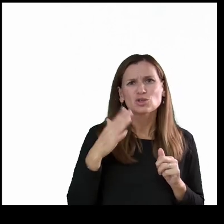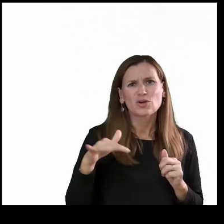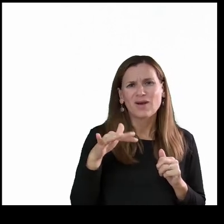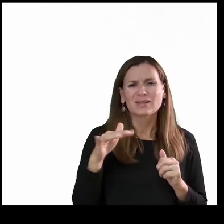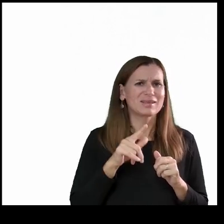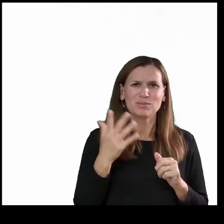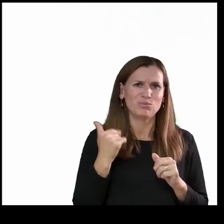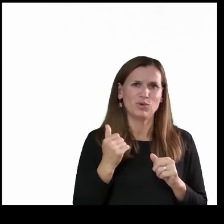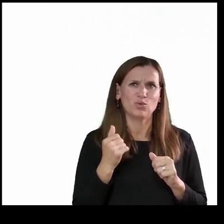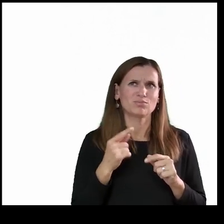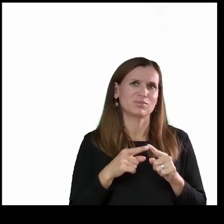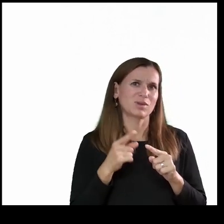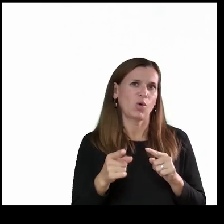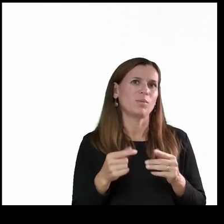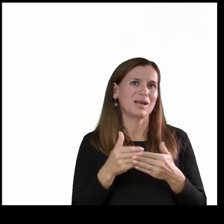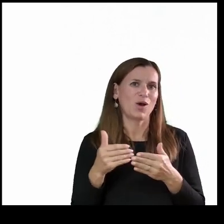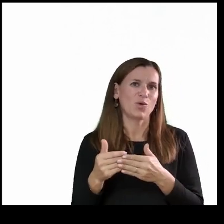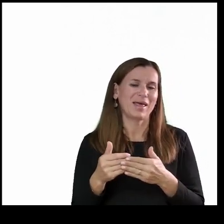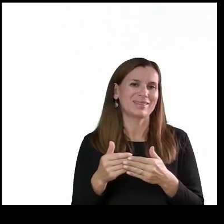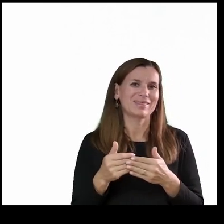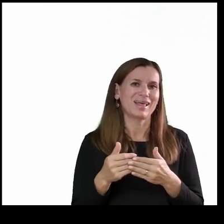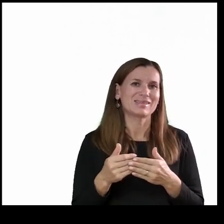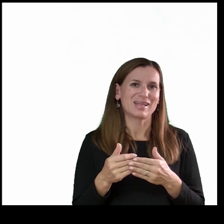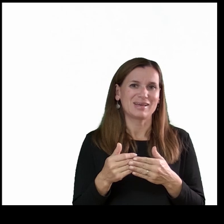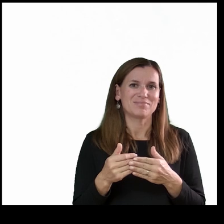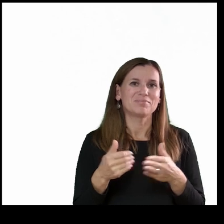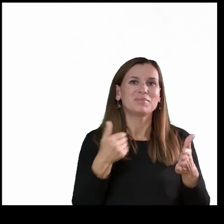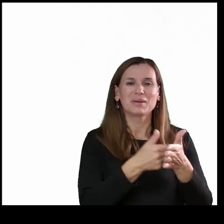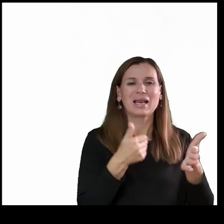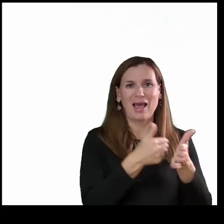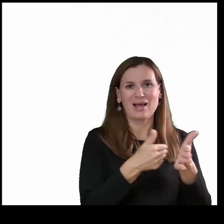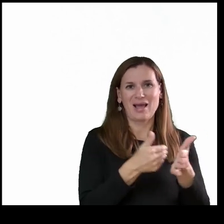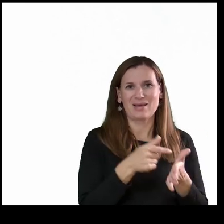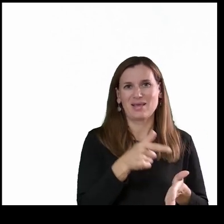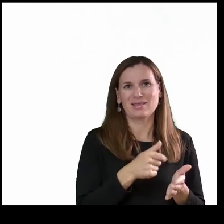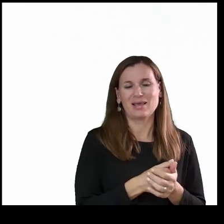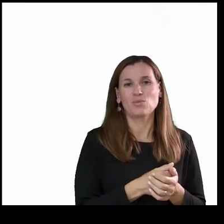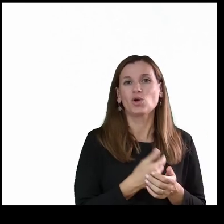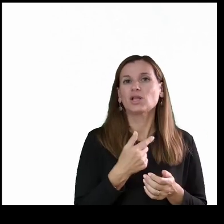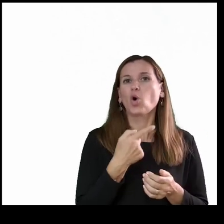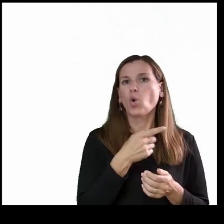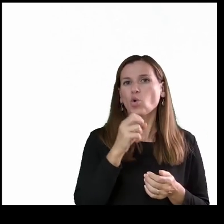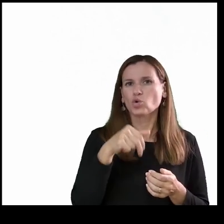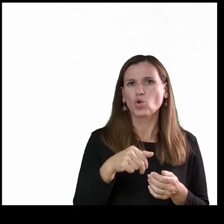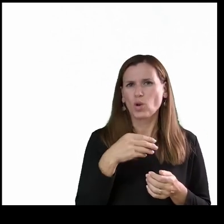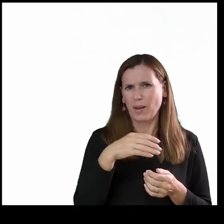this pace. So in 2001, Gordon Moore complained it's hard to come up with ways to increase